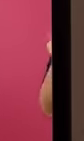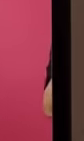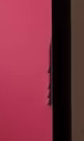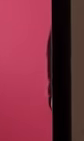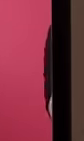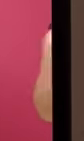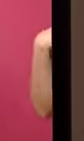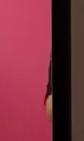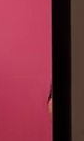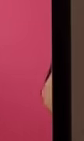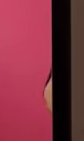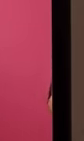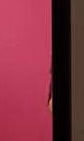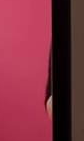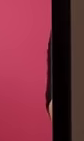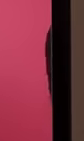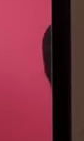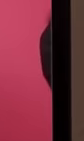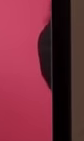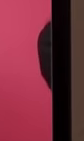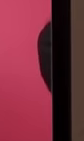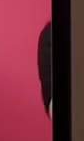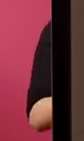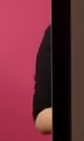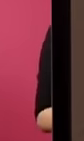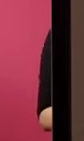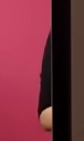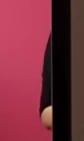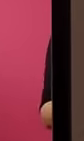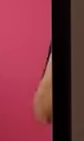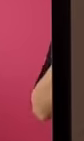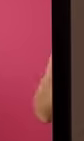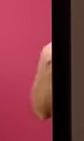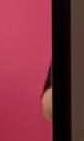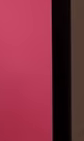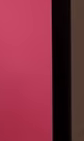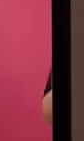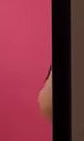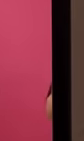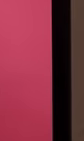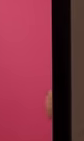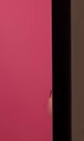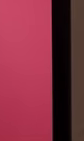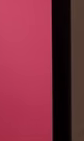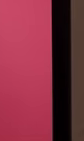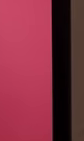the subway is better